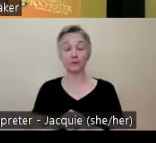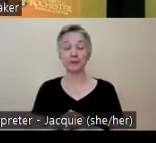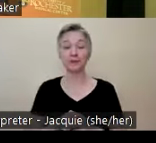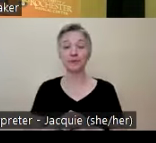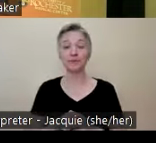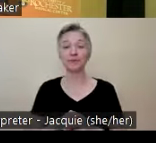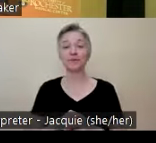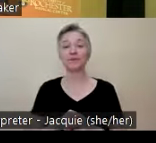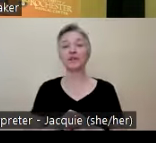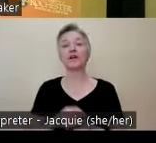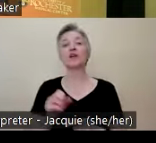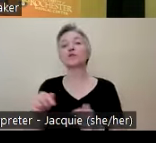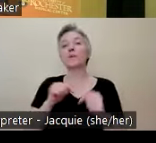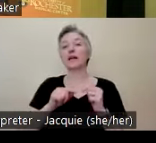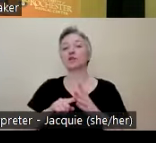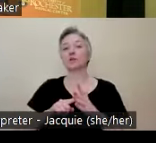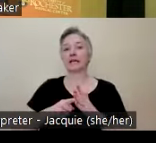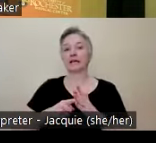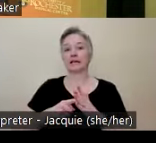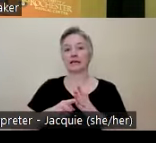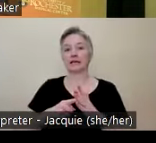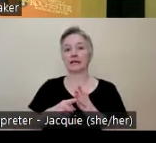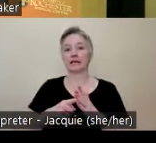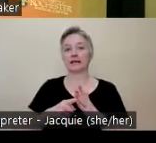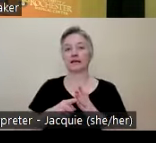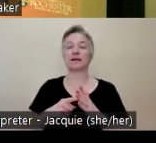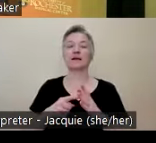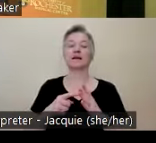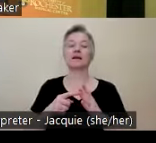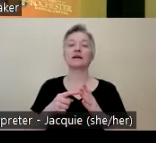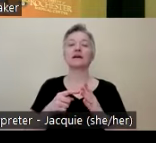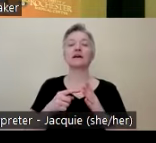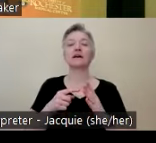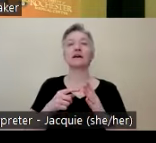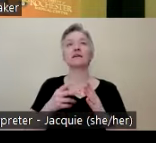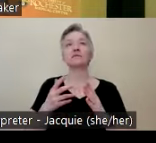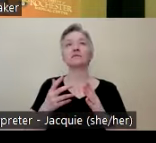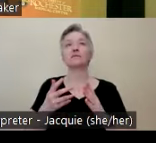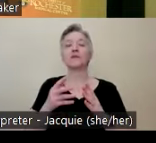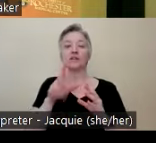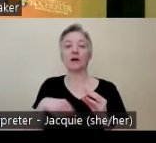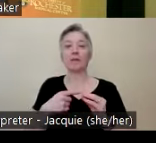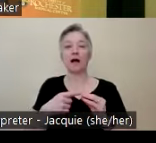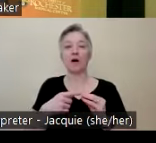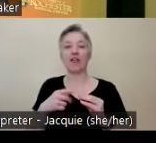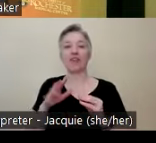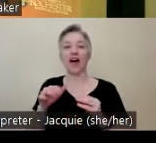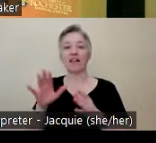back way to the beginning the um the lack of the orienting response and the heart rate